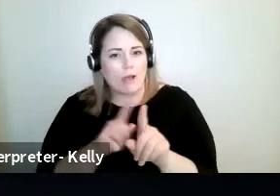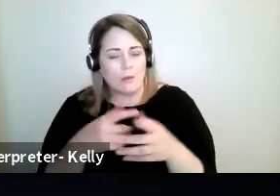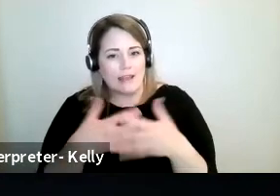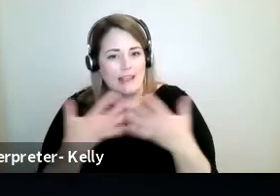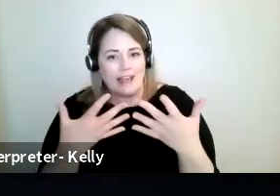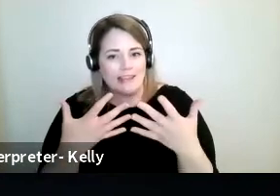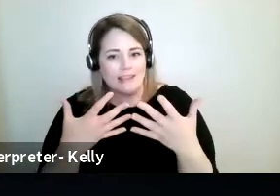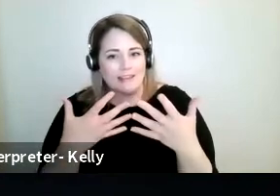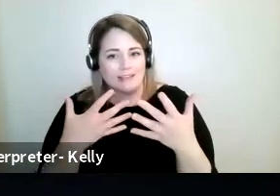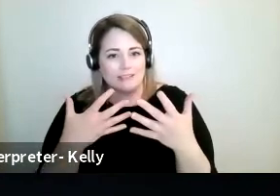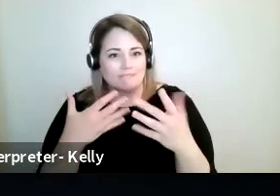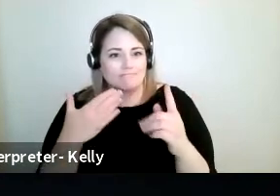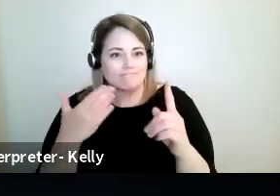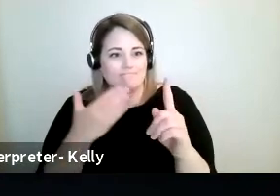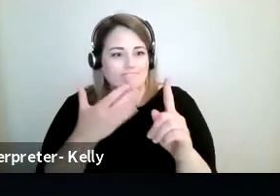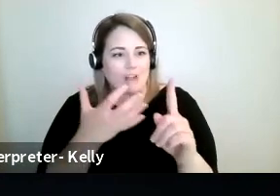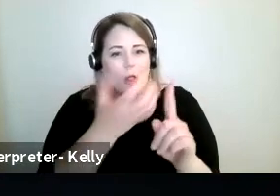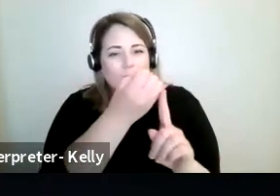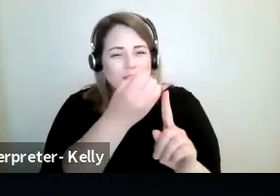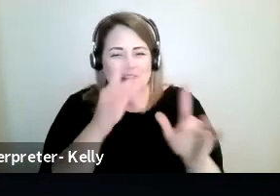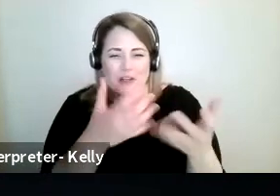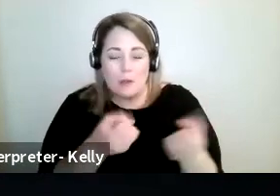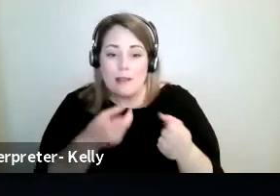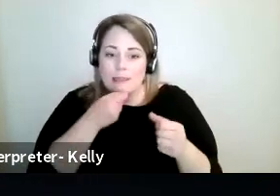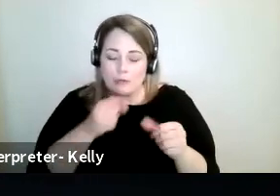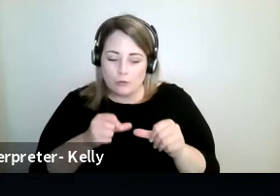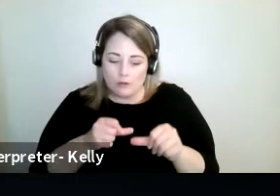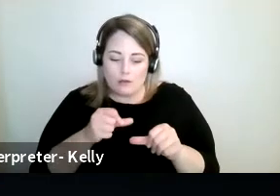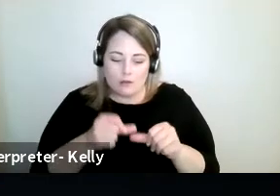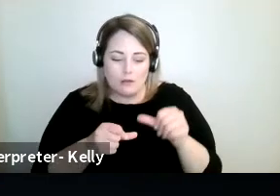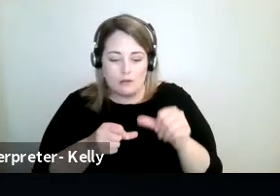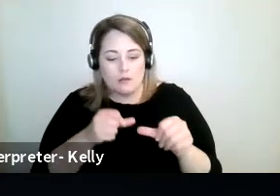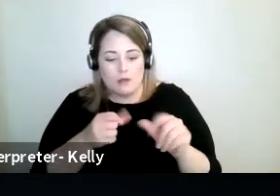to having them. We make little incremental things. And I just wonder